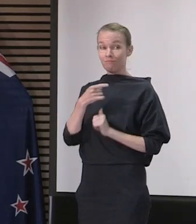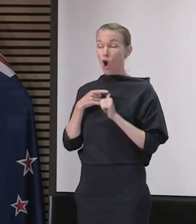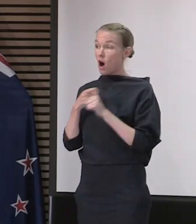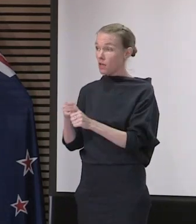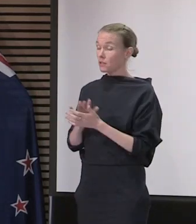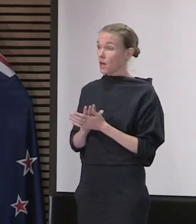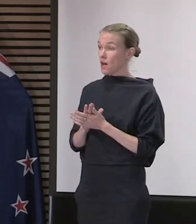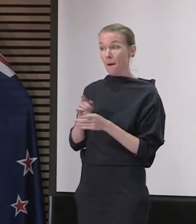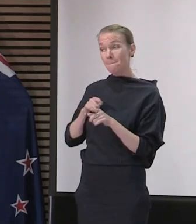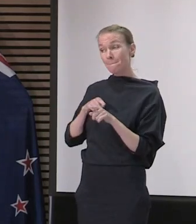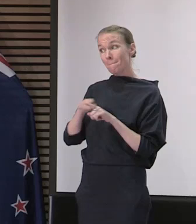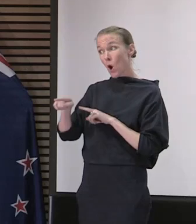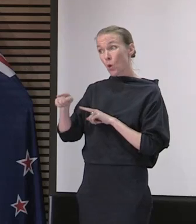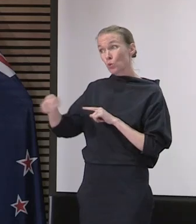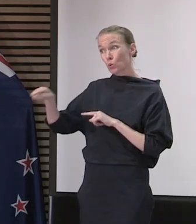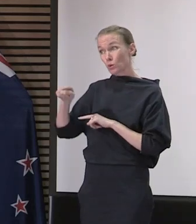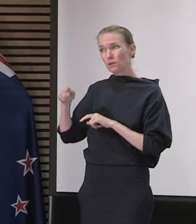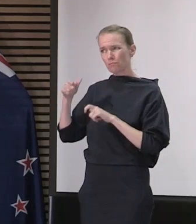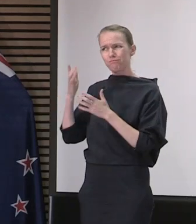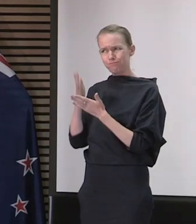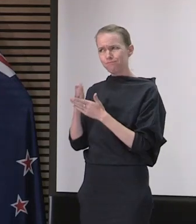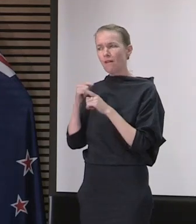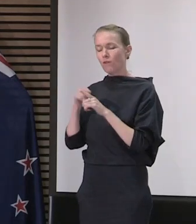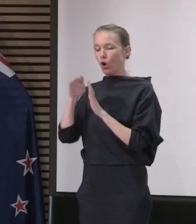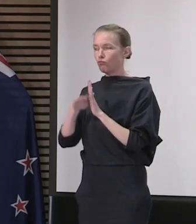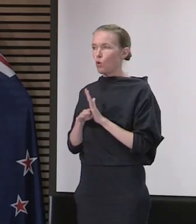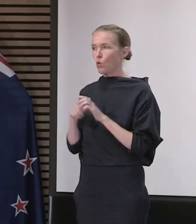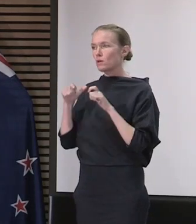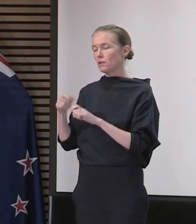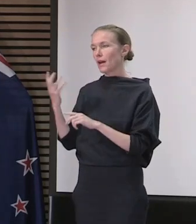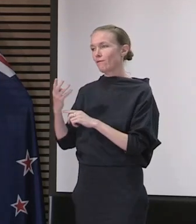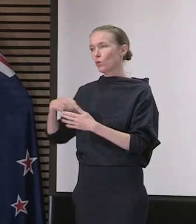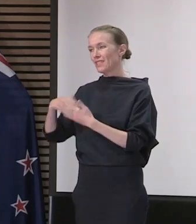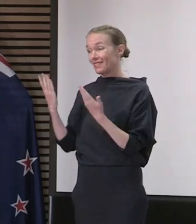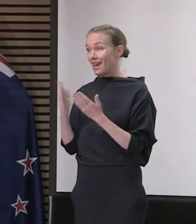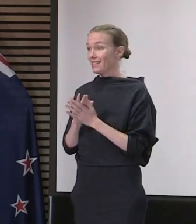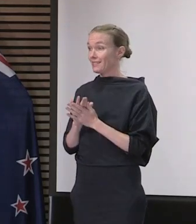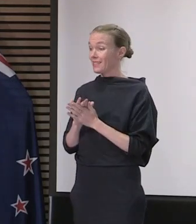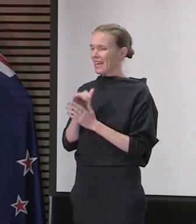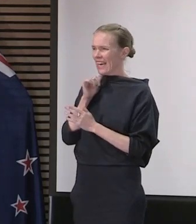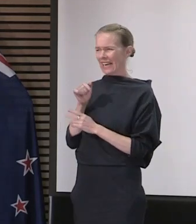there a very high levels of compliance, and in fact if someone isn't compliant, of course that is that